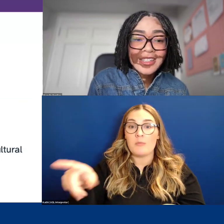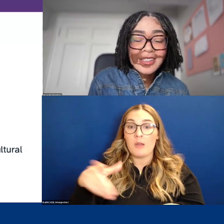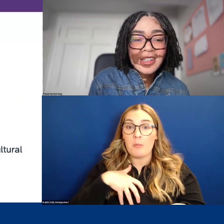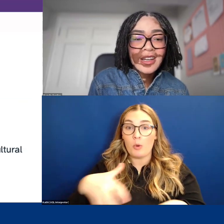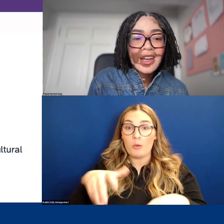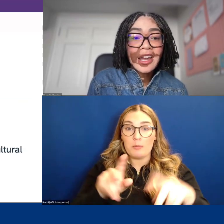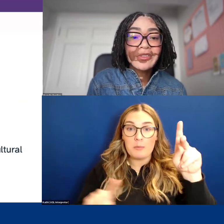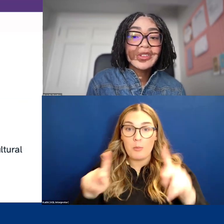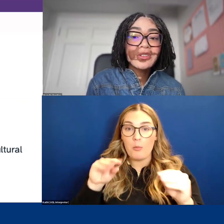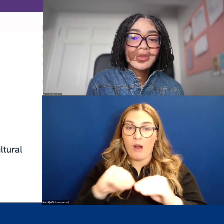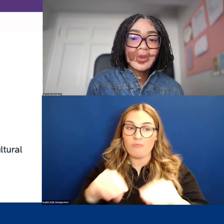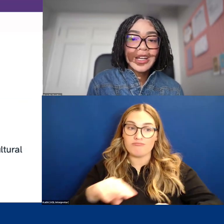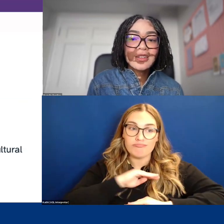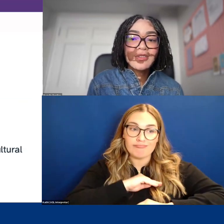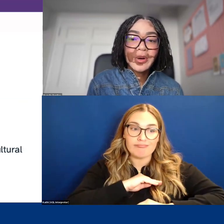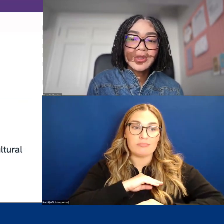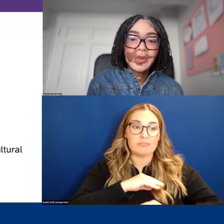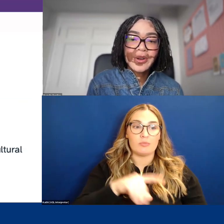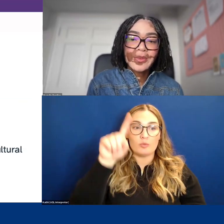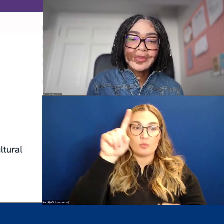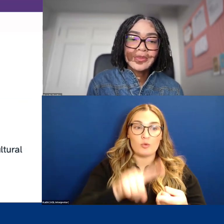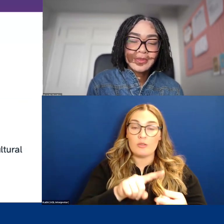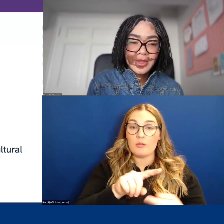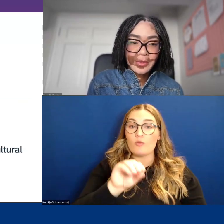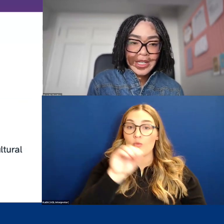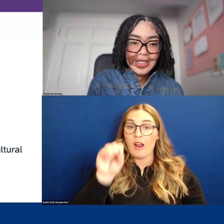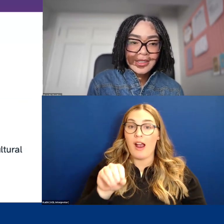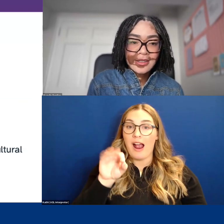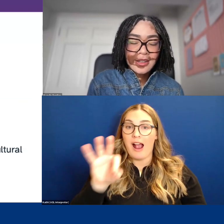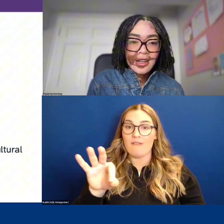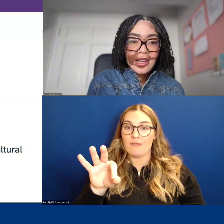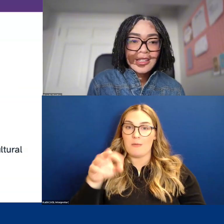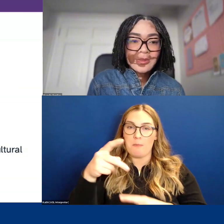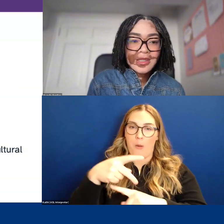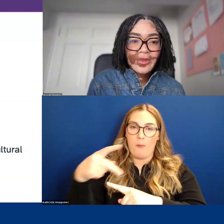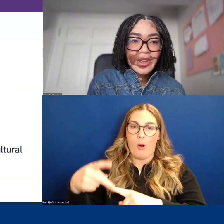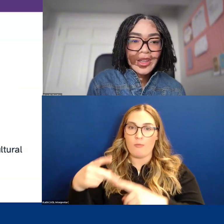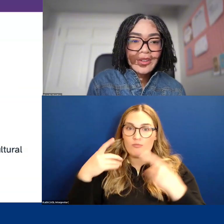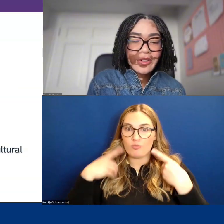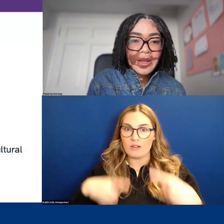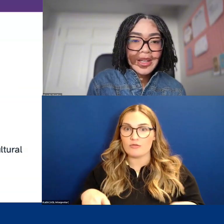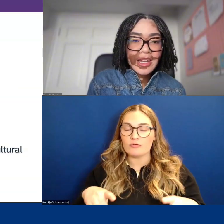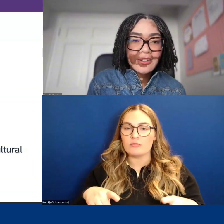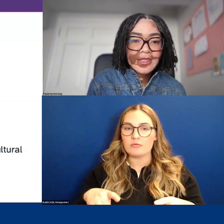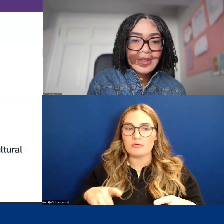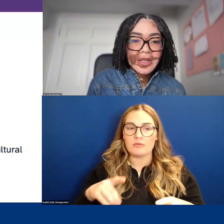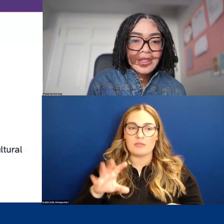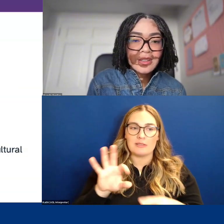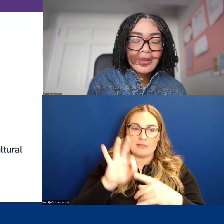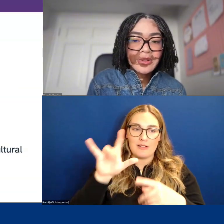agency, and reduce rates of postpartum depression. And specifically for Medicaid recipients in